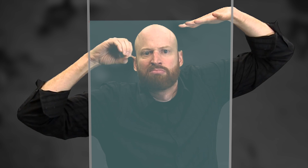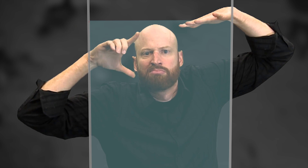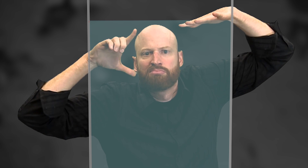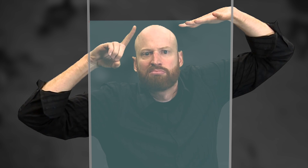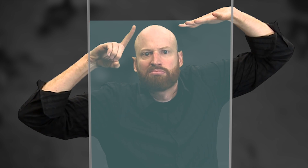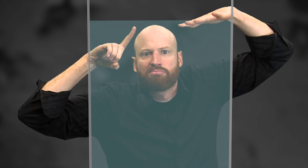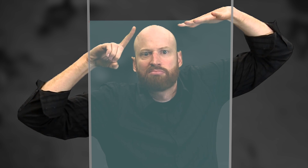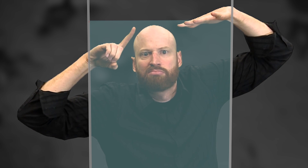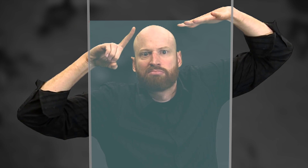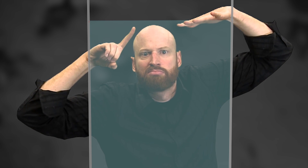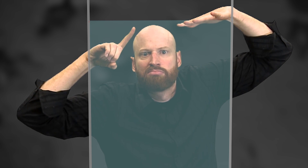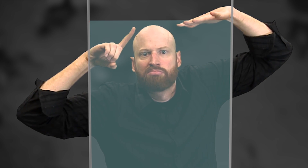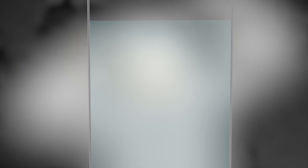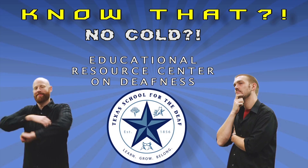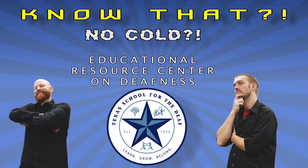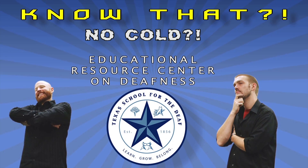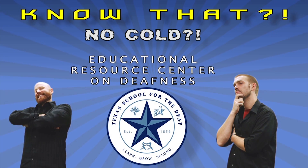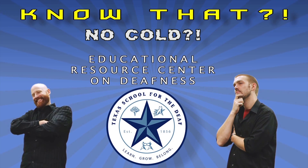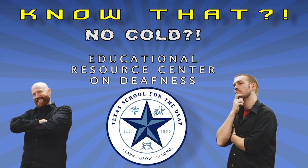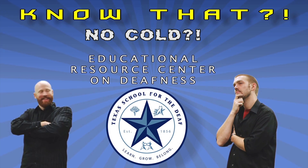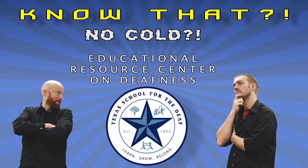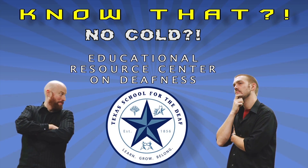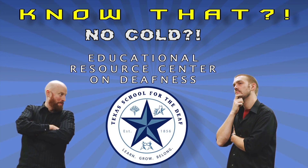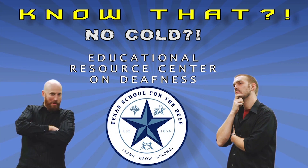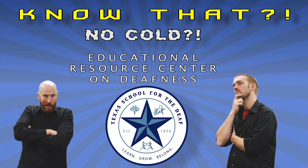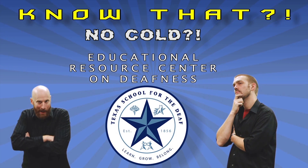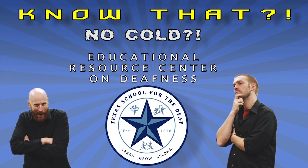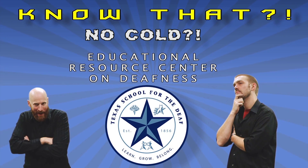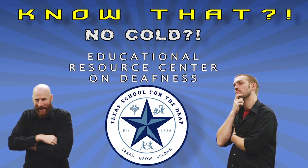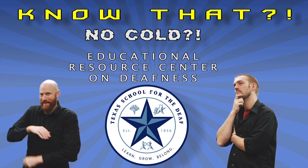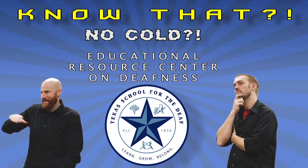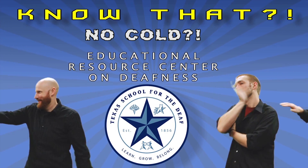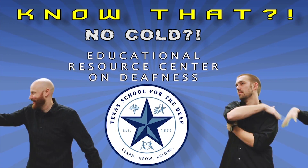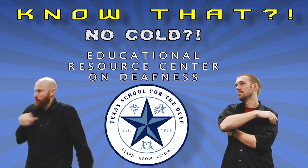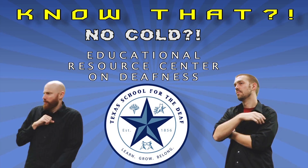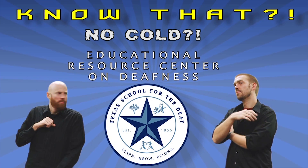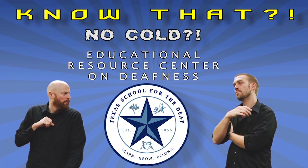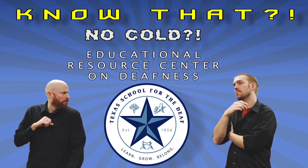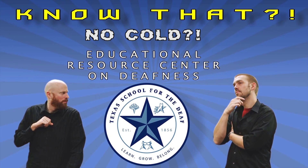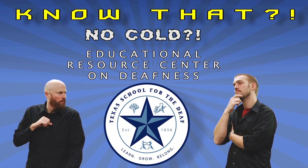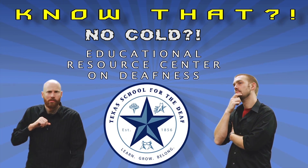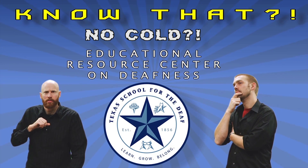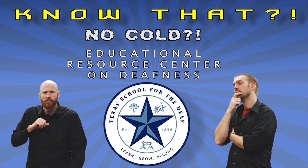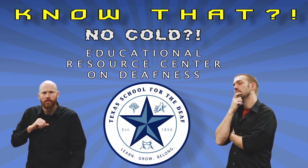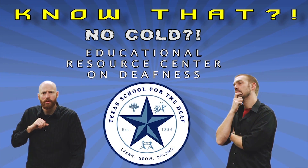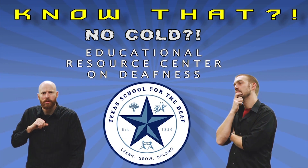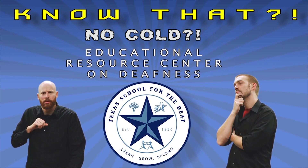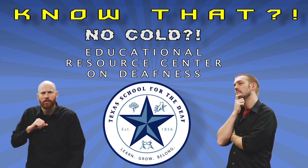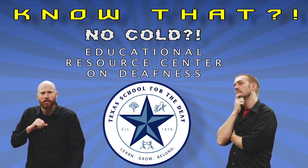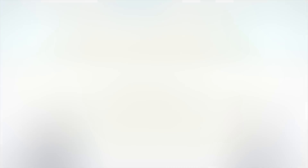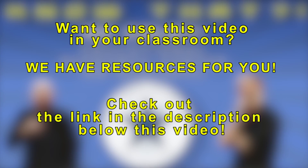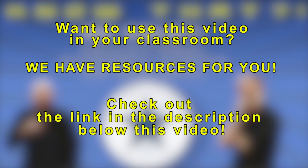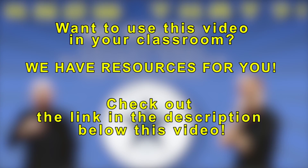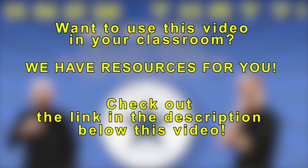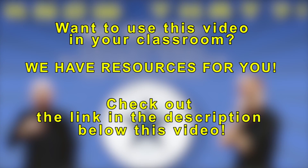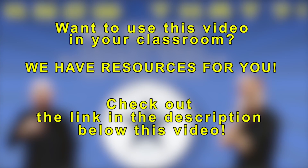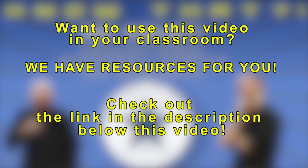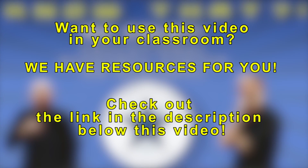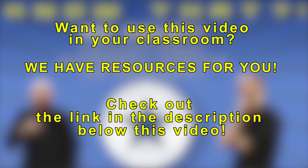Austin: That's cold.